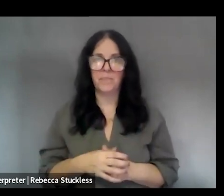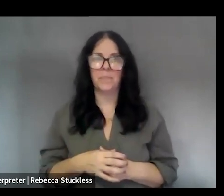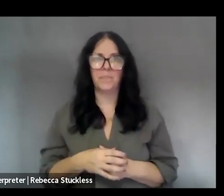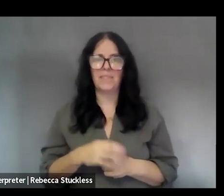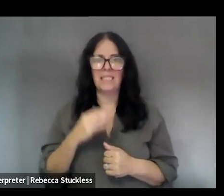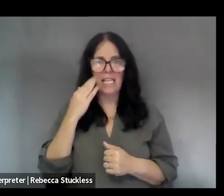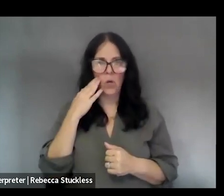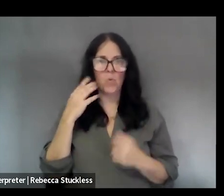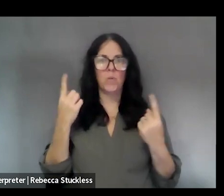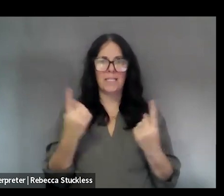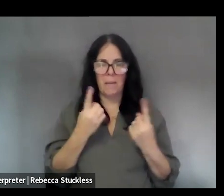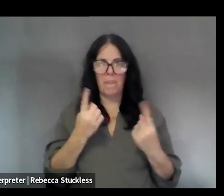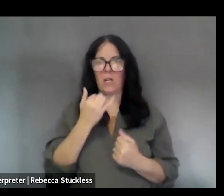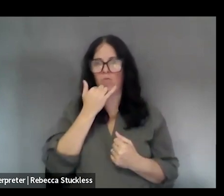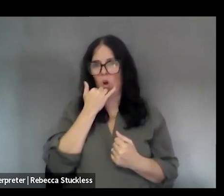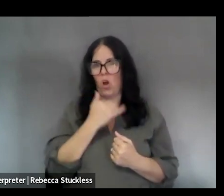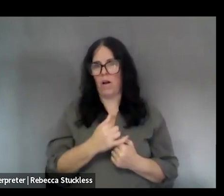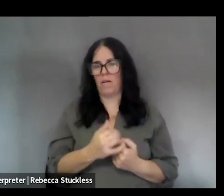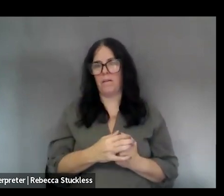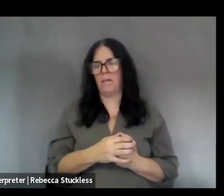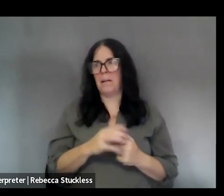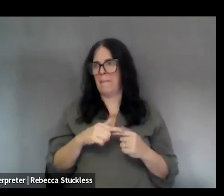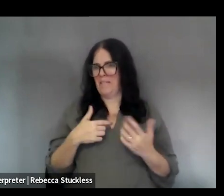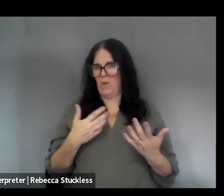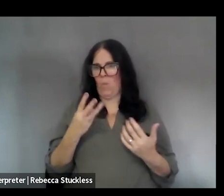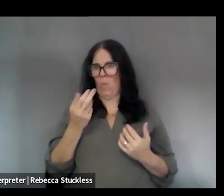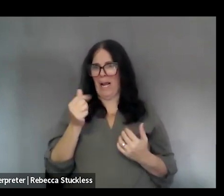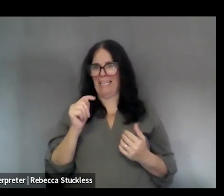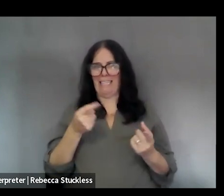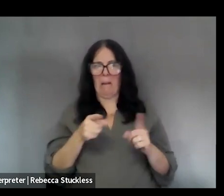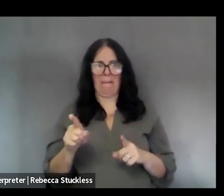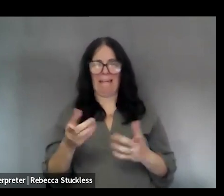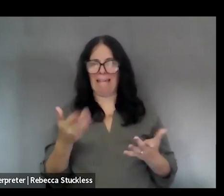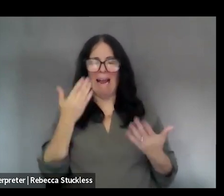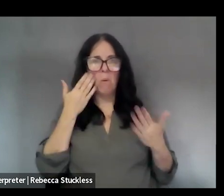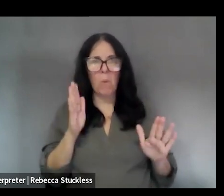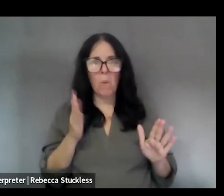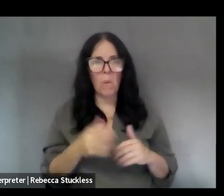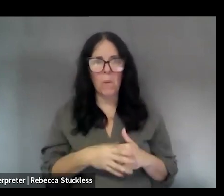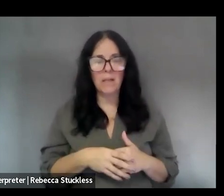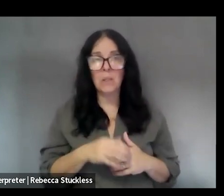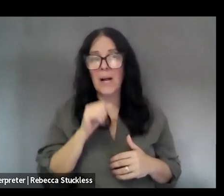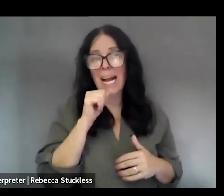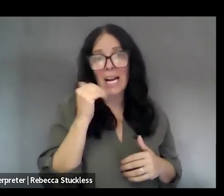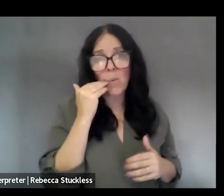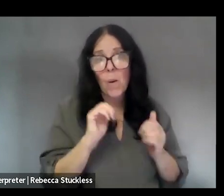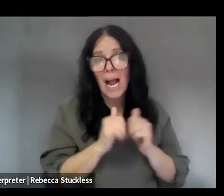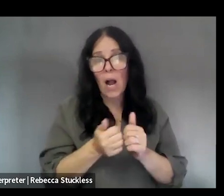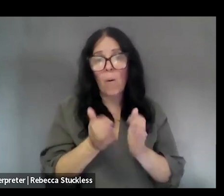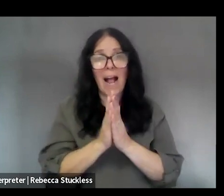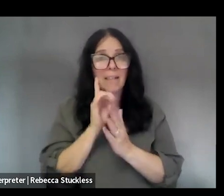something extremely wrong, but I didn't know it was happening, so I didn't know how to ask for support